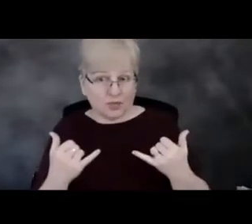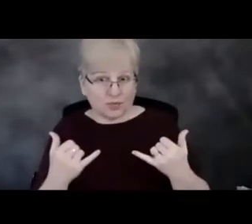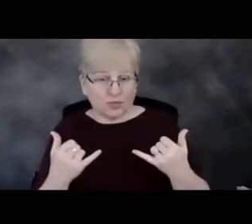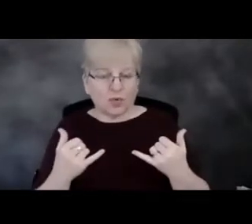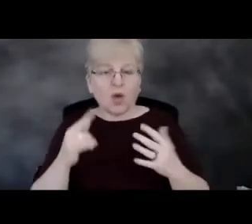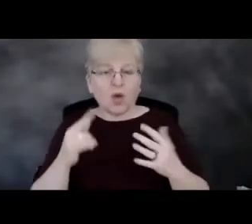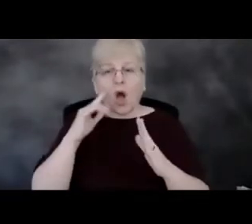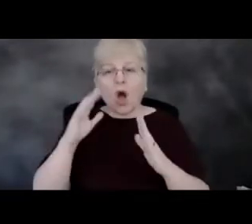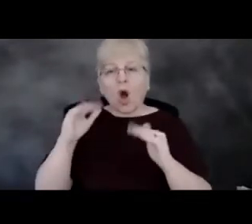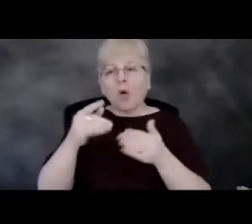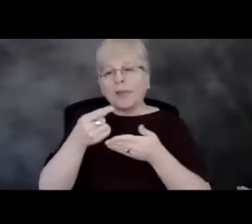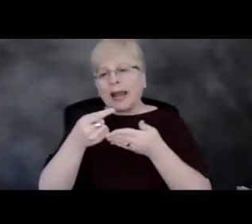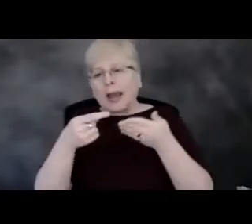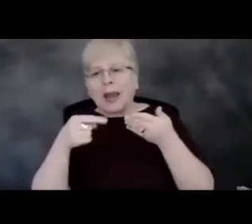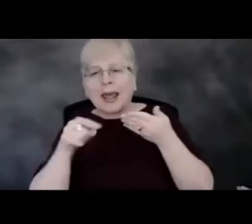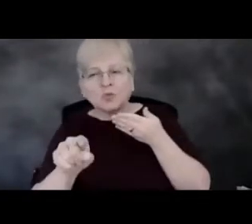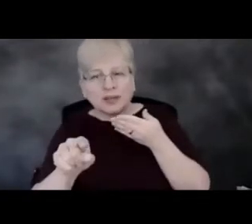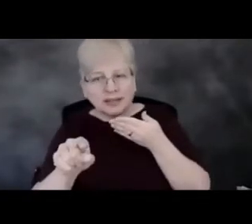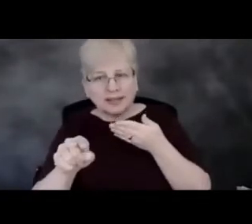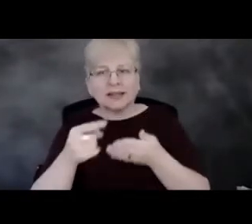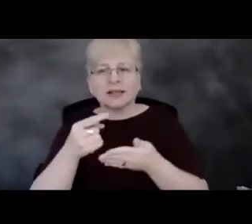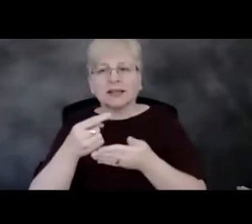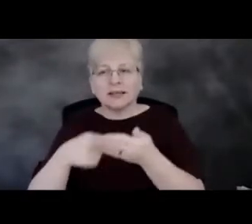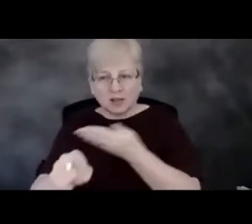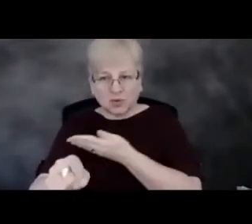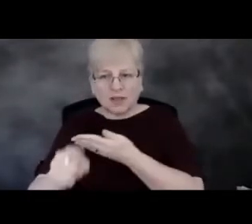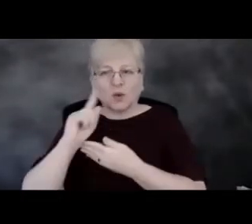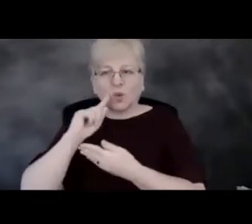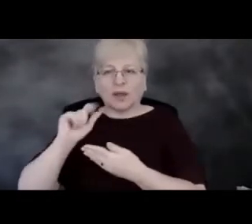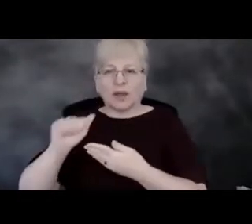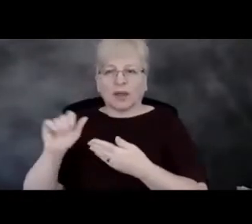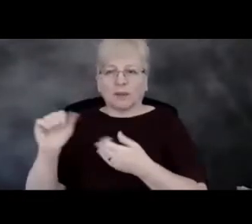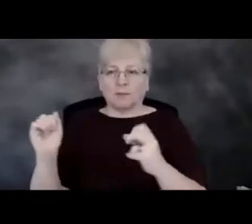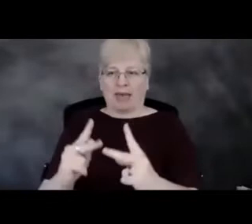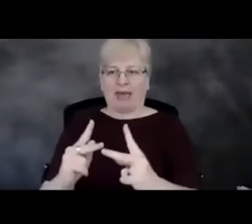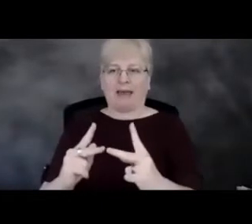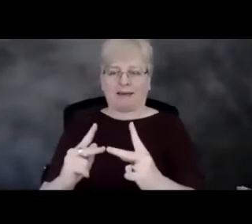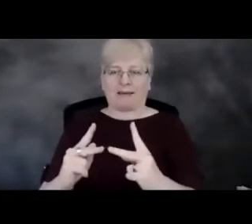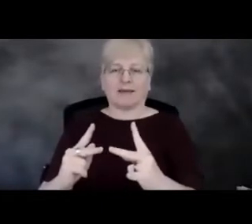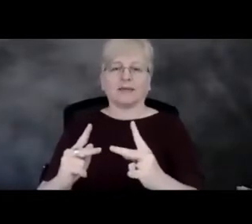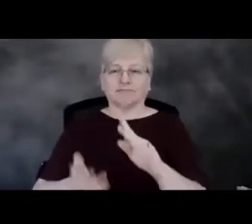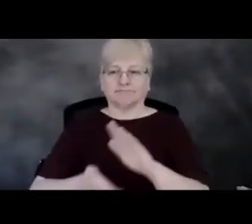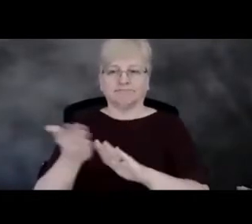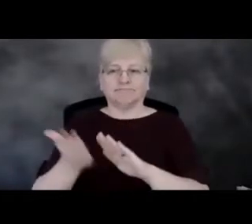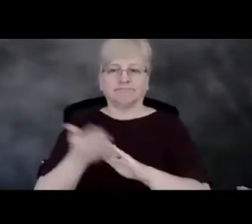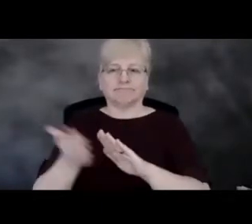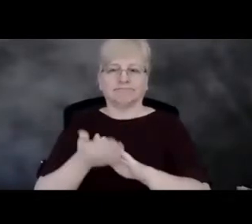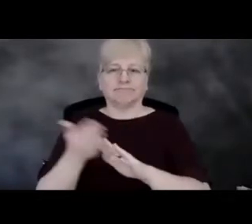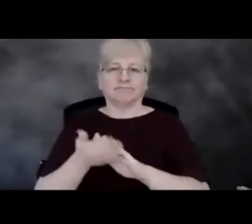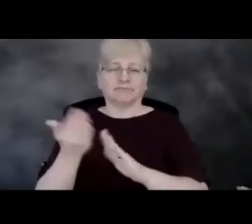17:00:24 we will be able to have these up and running again, at which time,